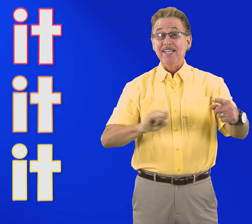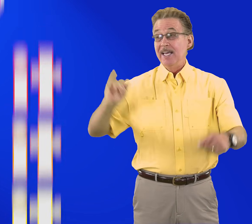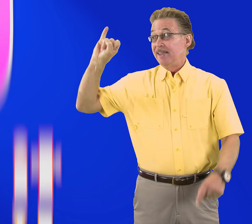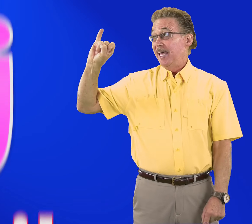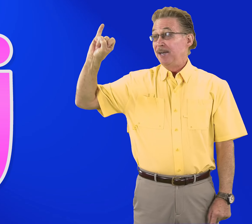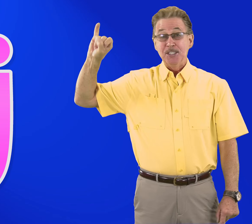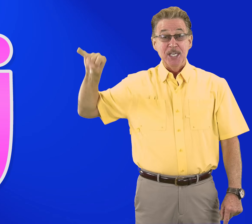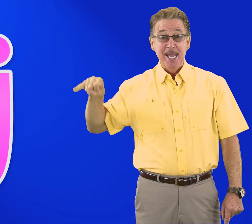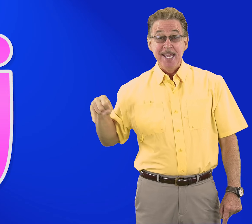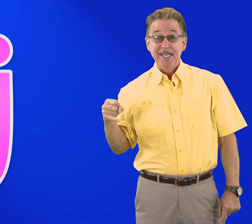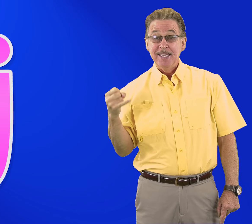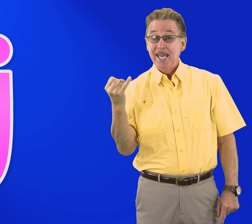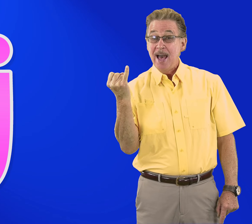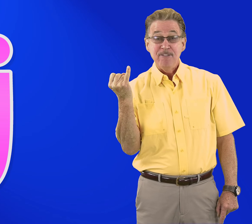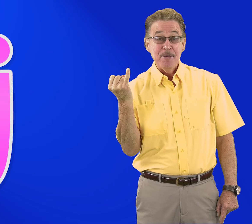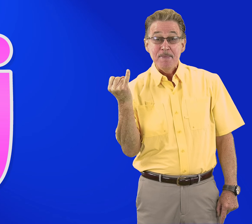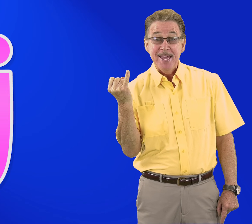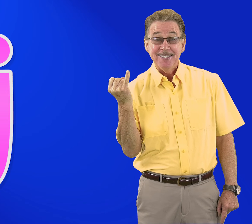Letter J j in the alphabet